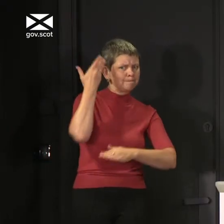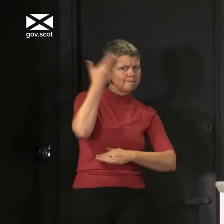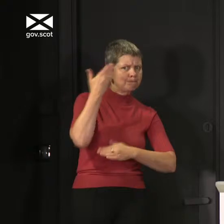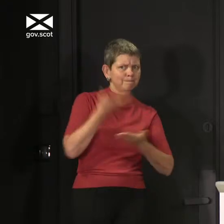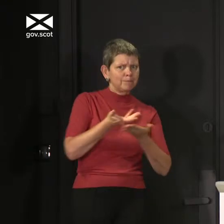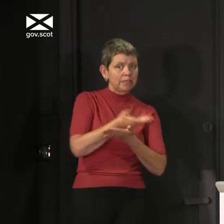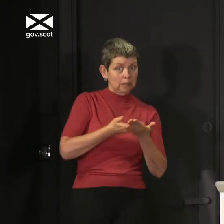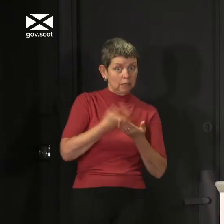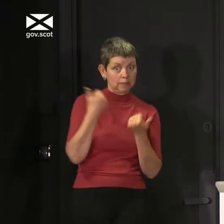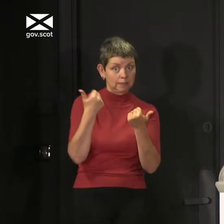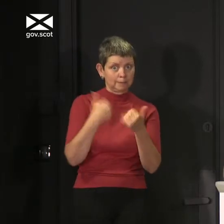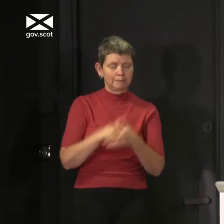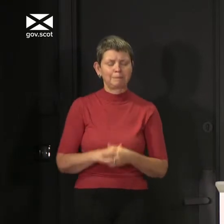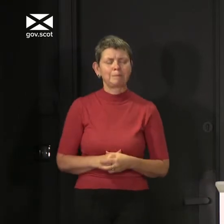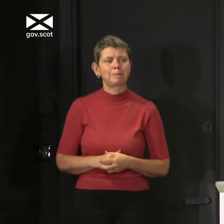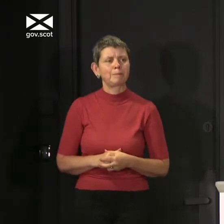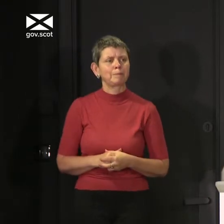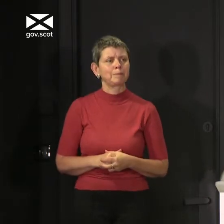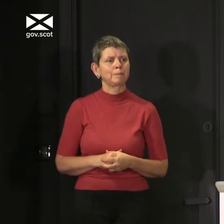Tom Eden from PA.